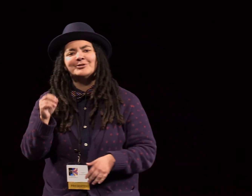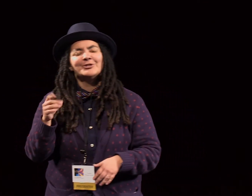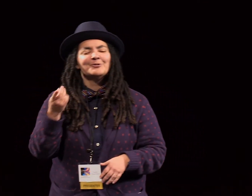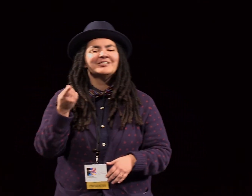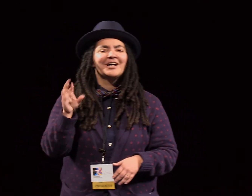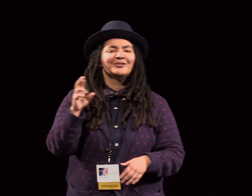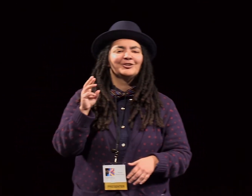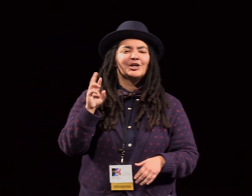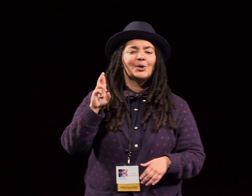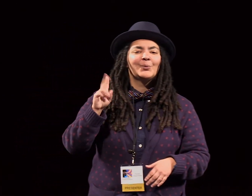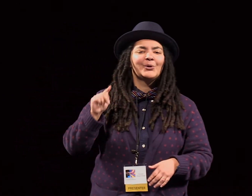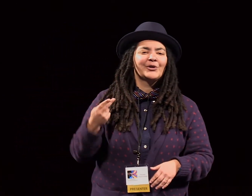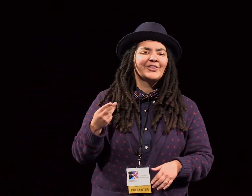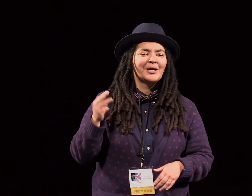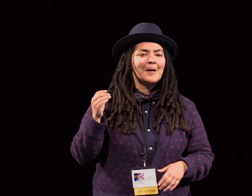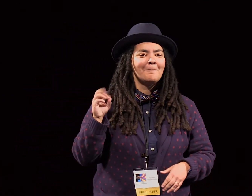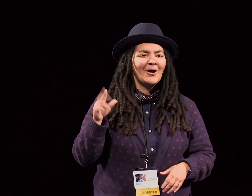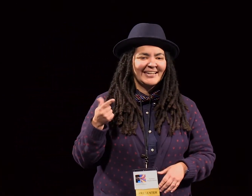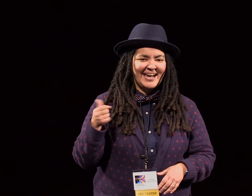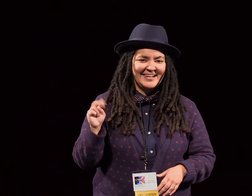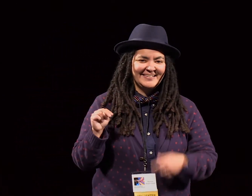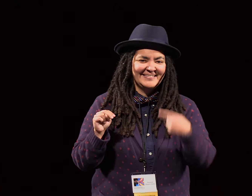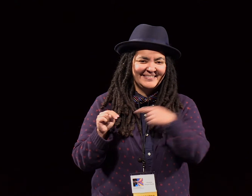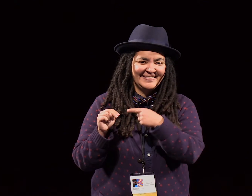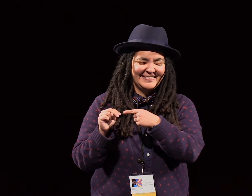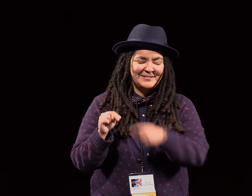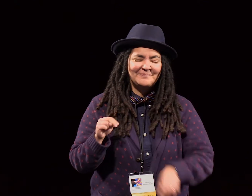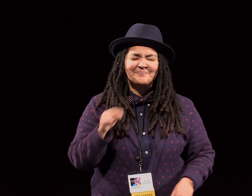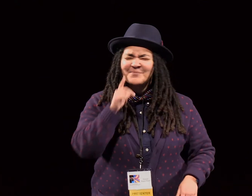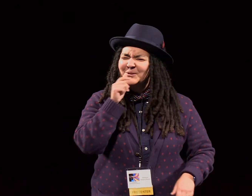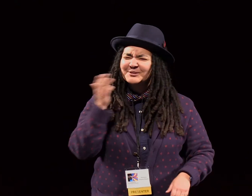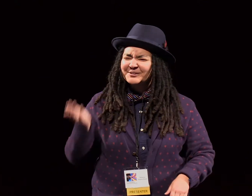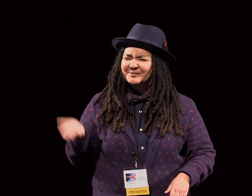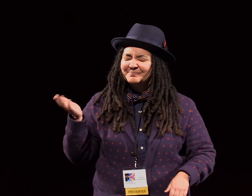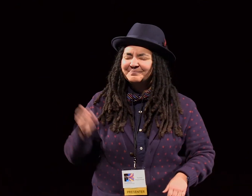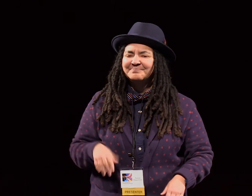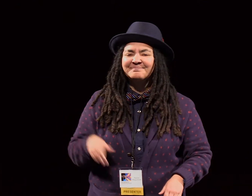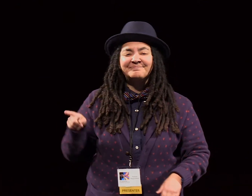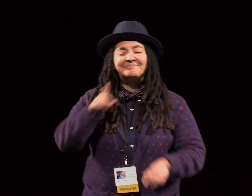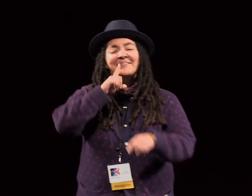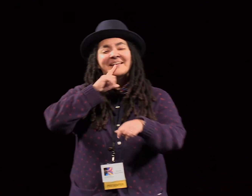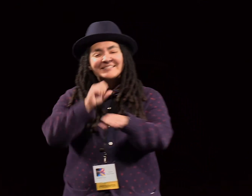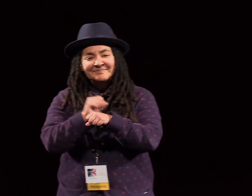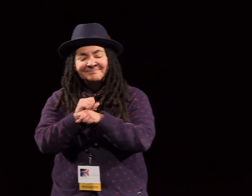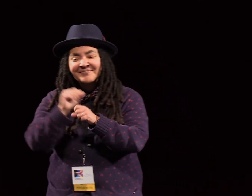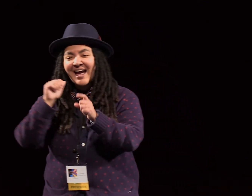I'm very thankful for Ruth Morgan. Might be wondering who Ruth Morgan is.